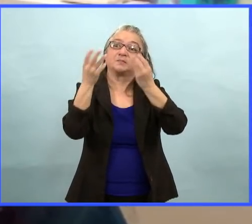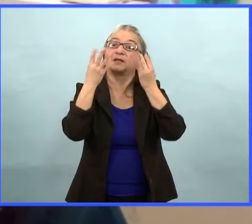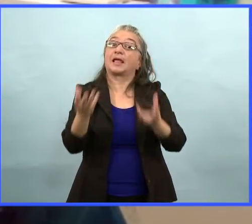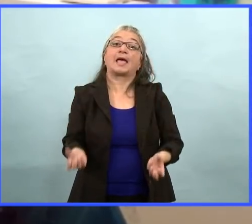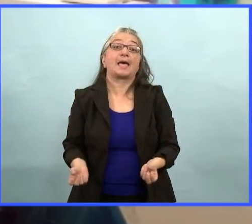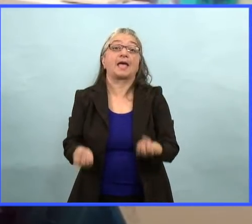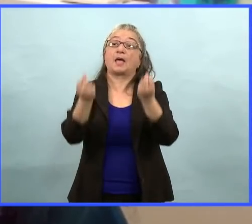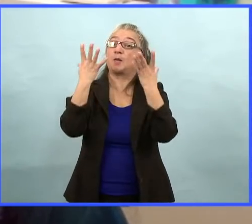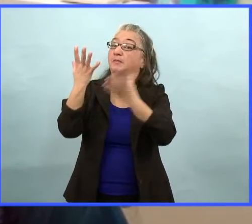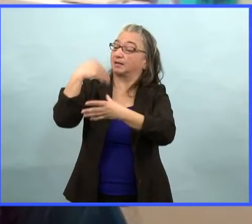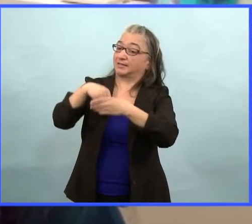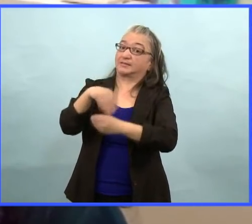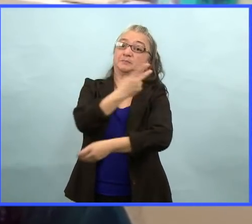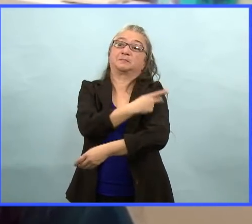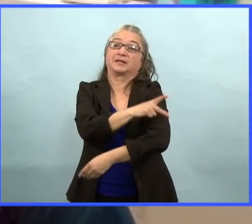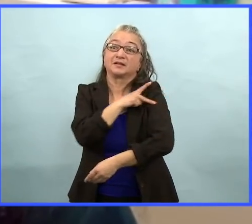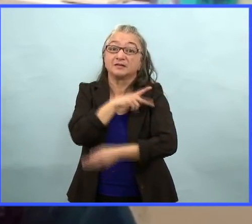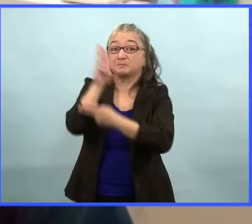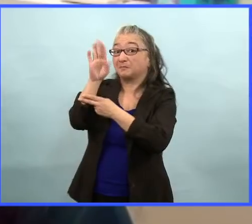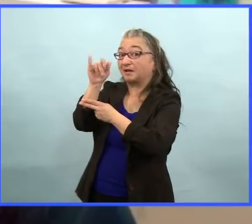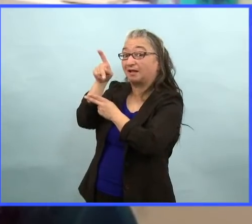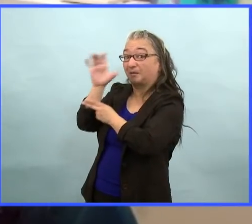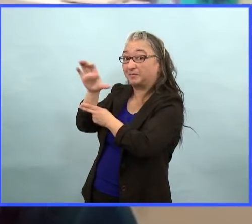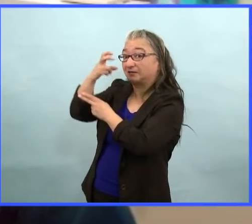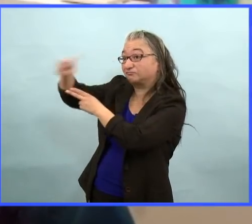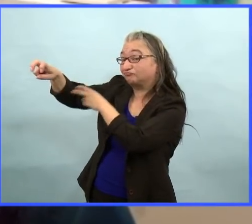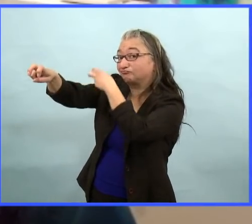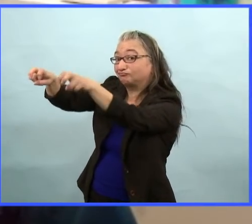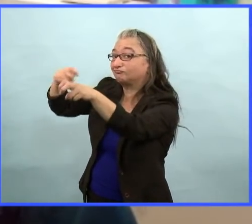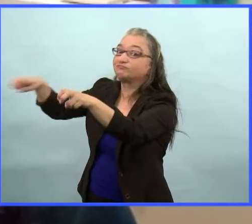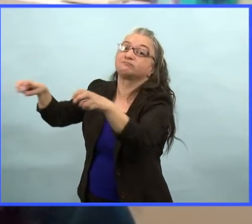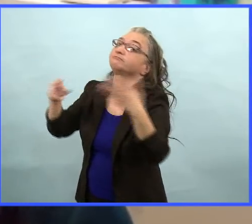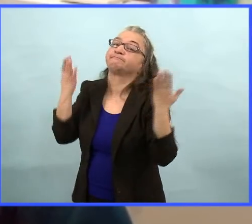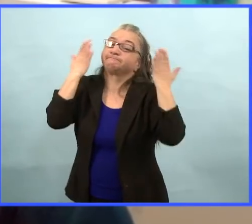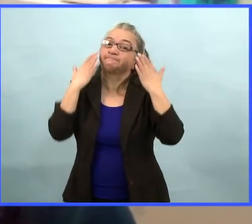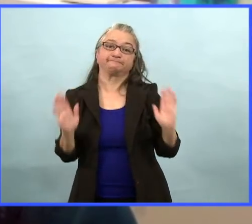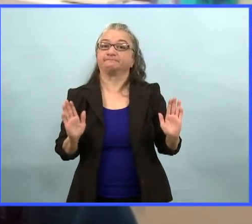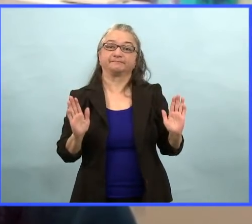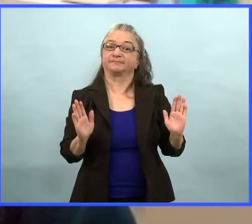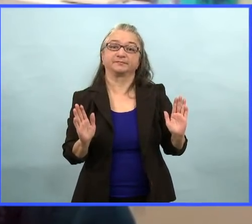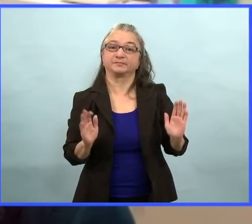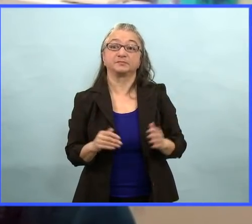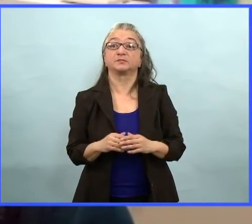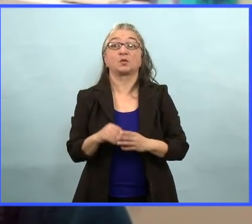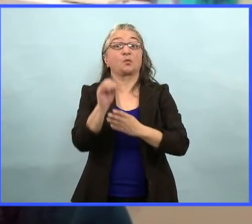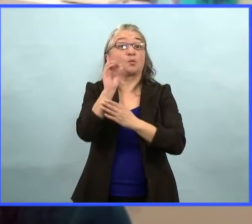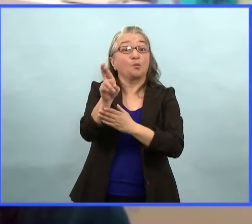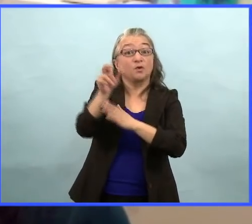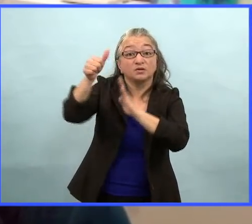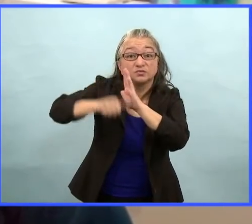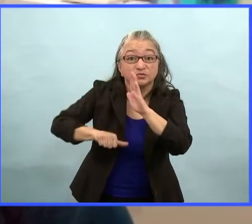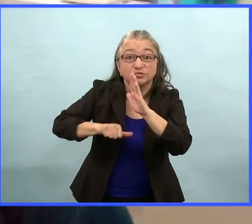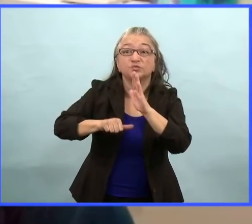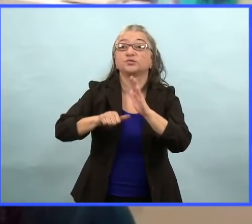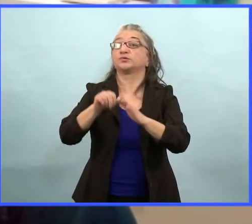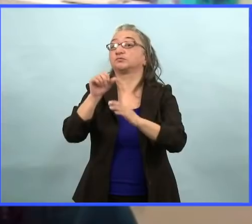have impacted by pot communities at the population level or the surgical or diagnostic backlogs um